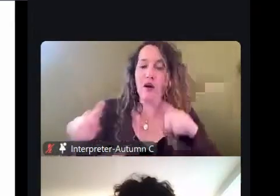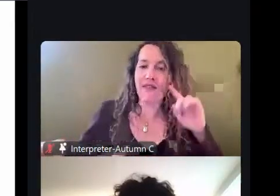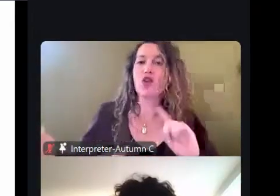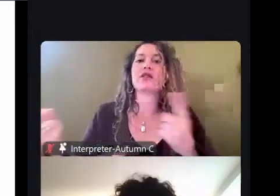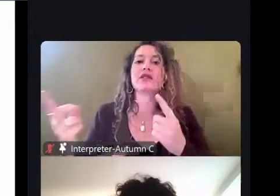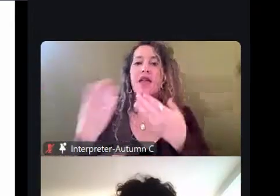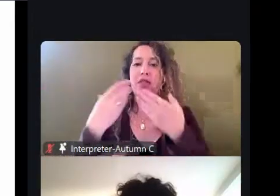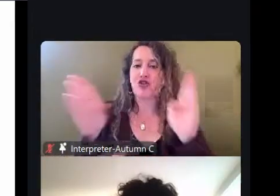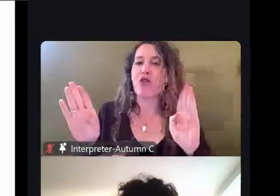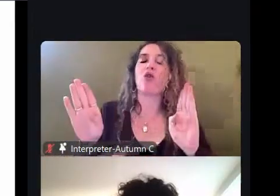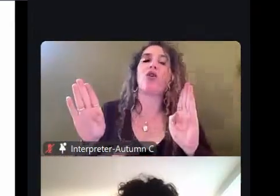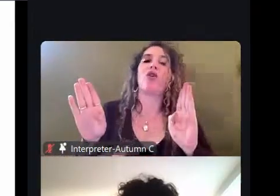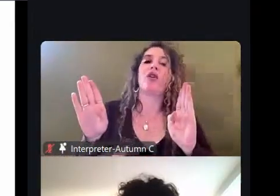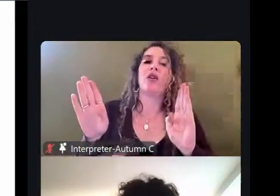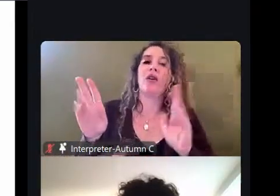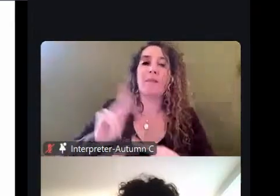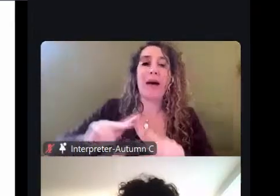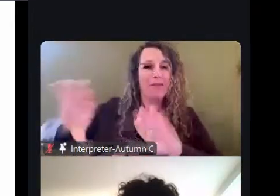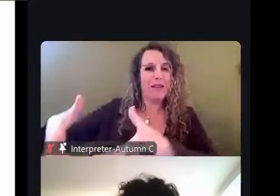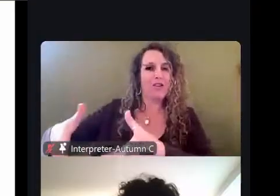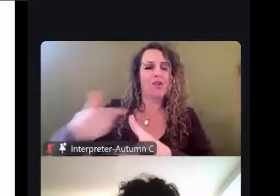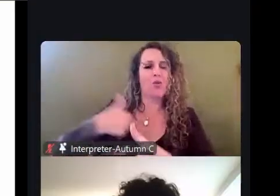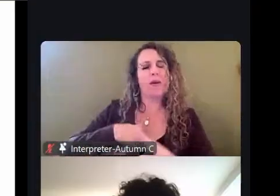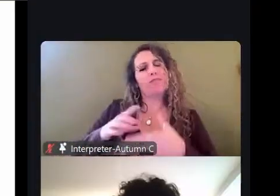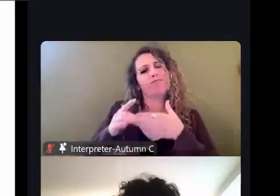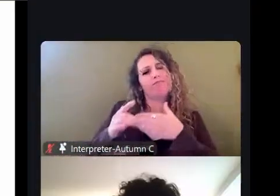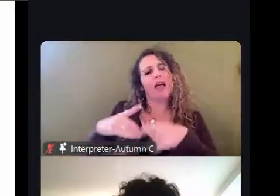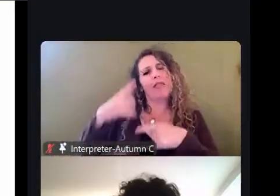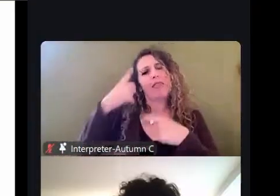And so this really led us to thinking more about what does this work look like